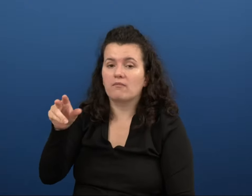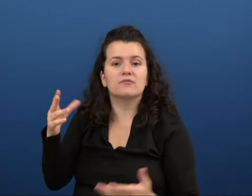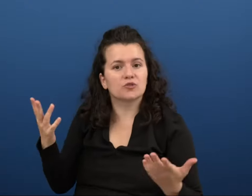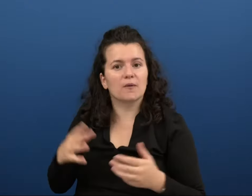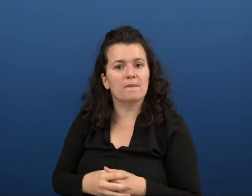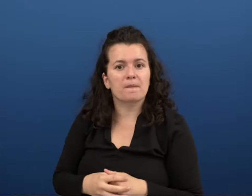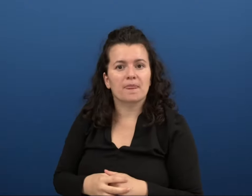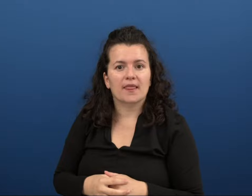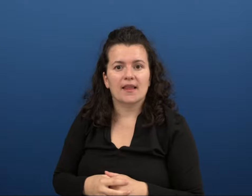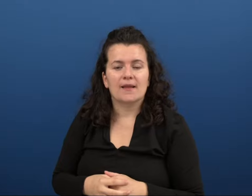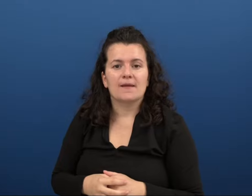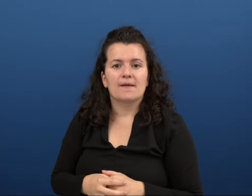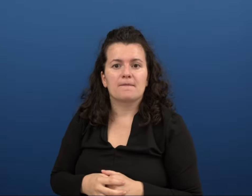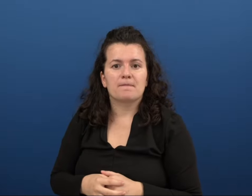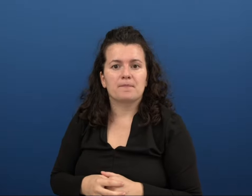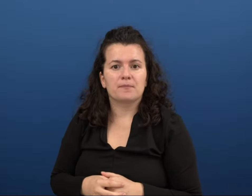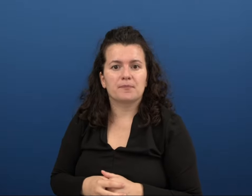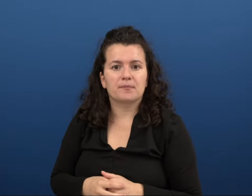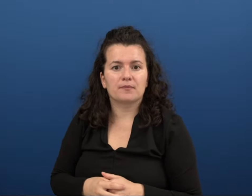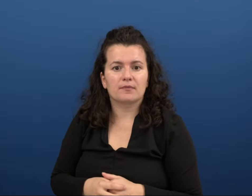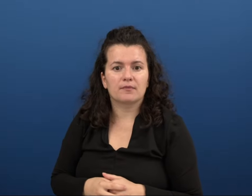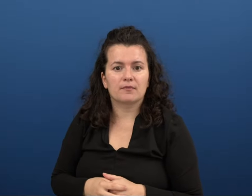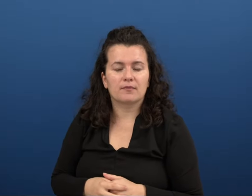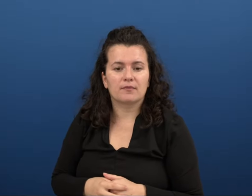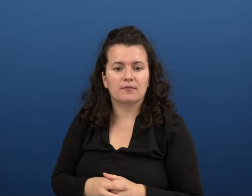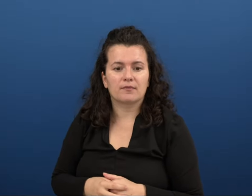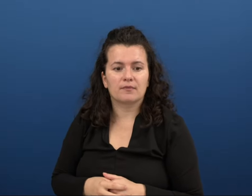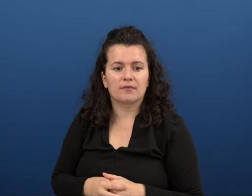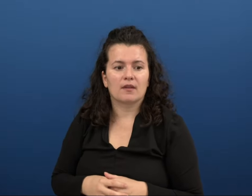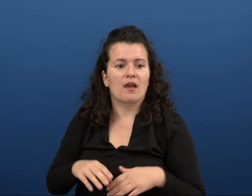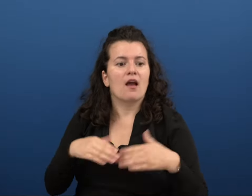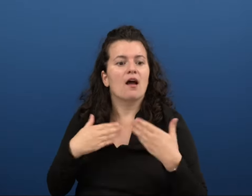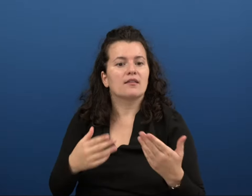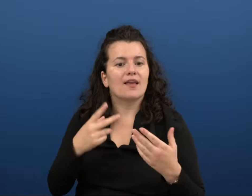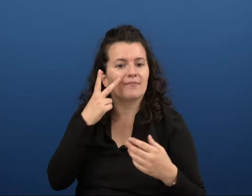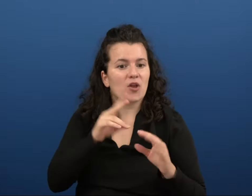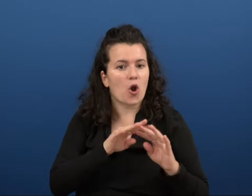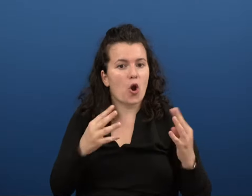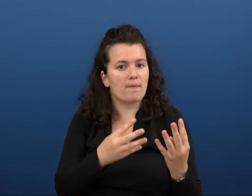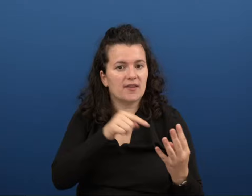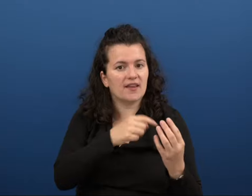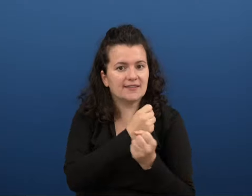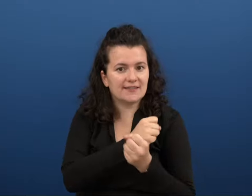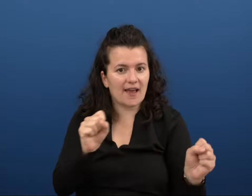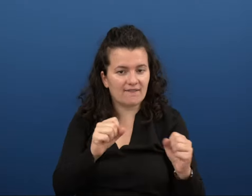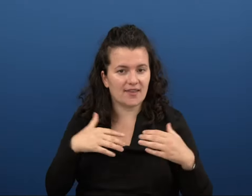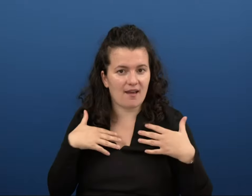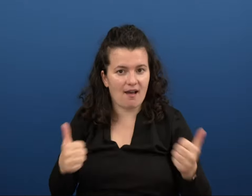workplace Occupational Safety and Health communities. 16:35:33 And this is really important and